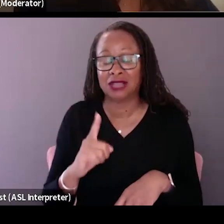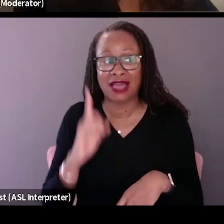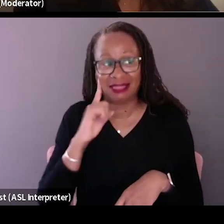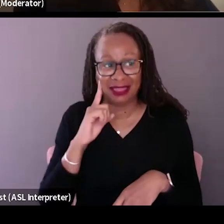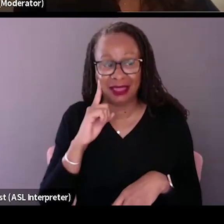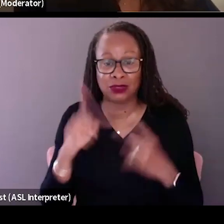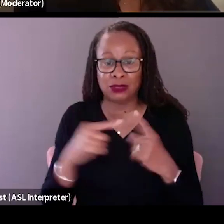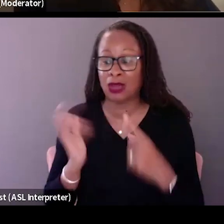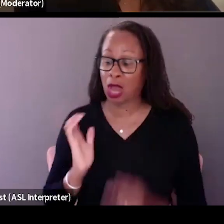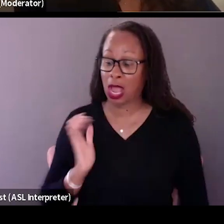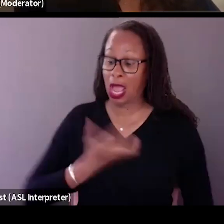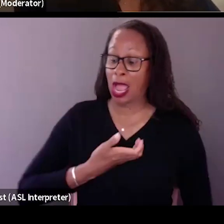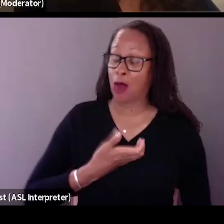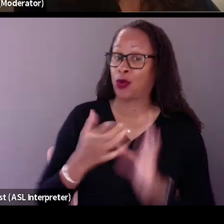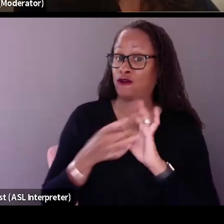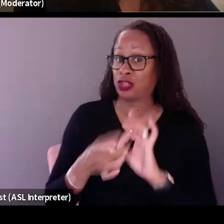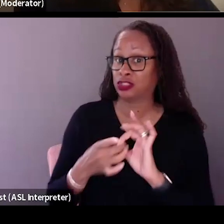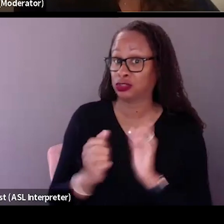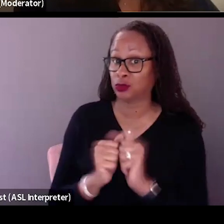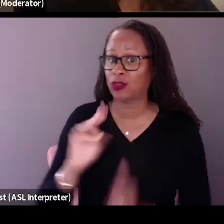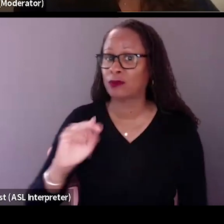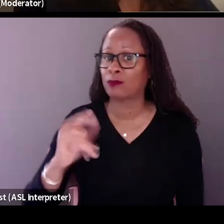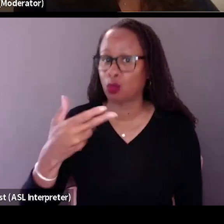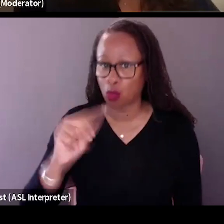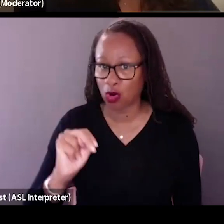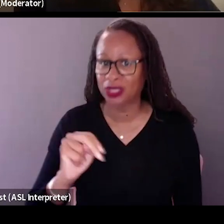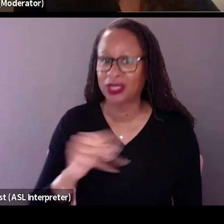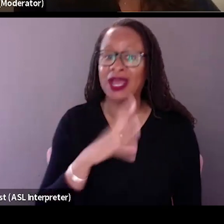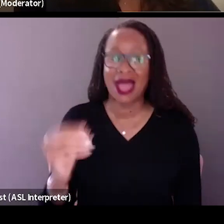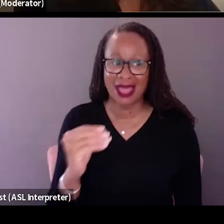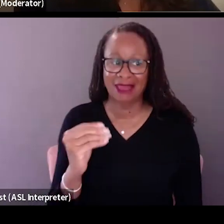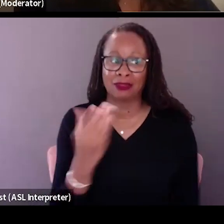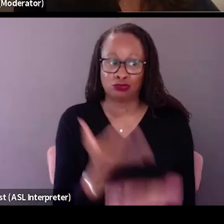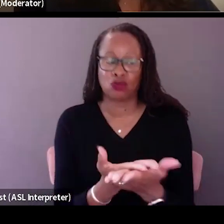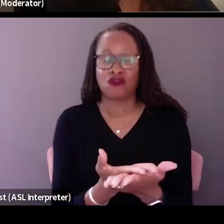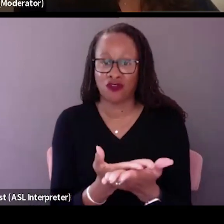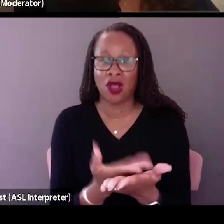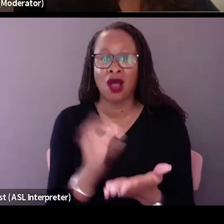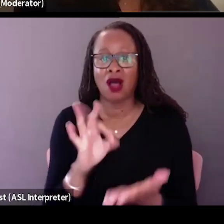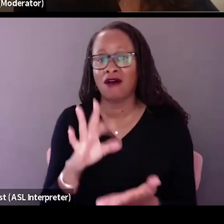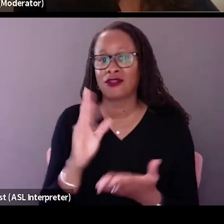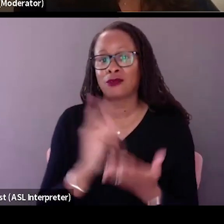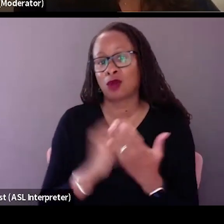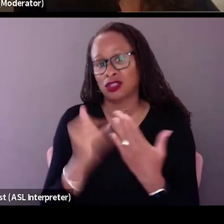and the trust factor and then also the projects that we've done in the past that, you know, this is gonna be a safe place for you to sit down